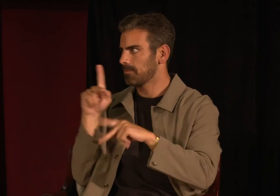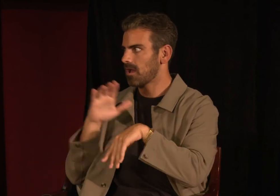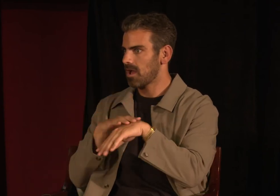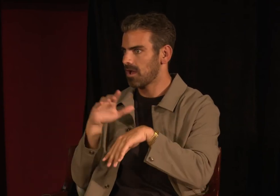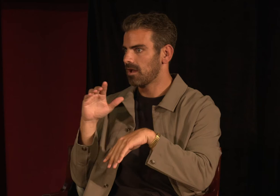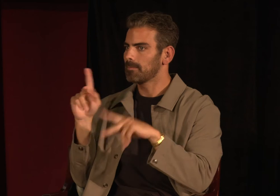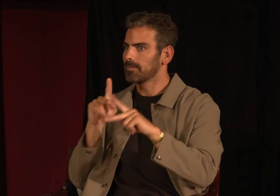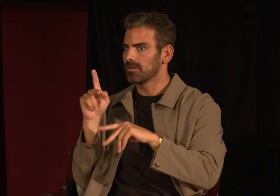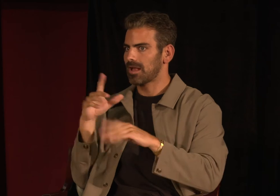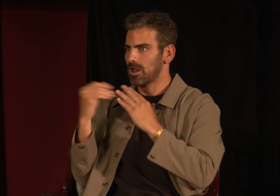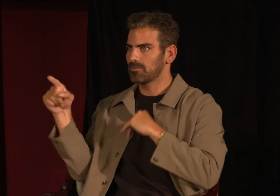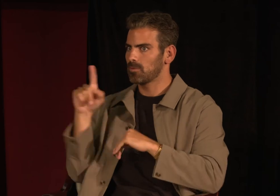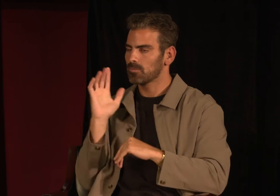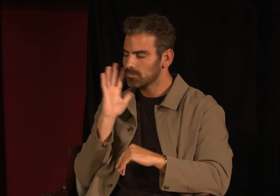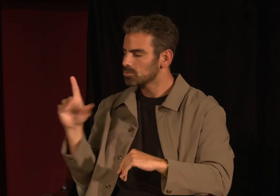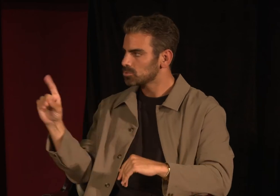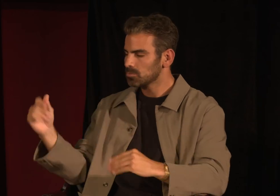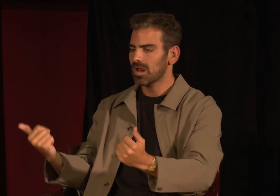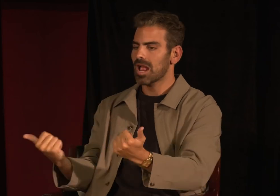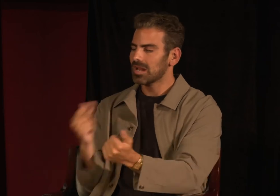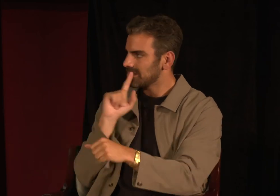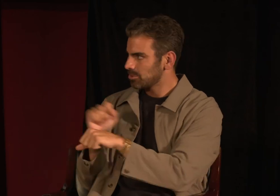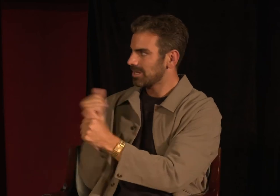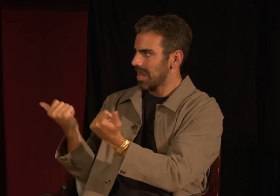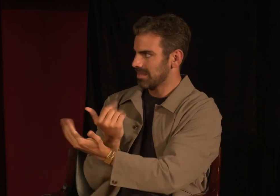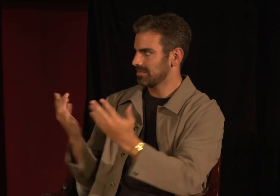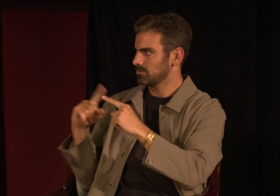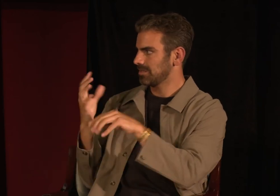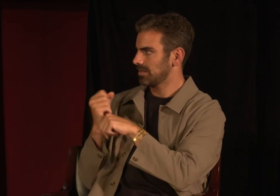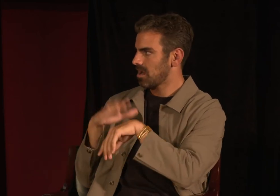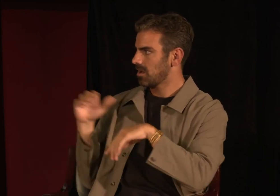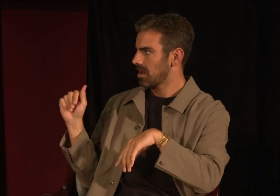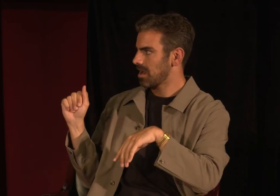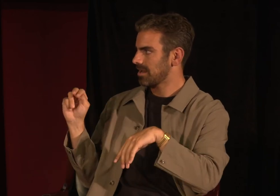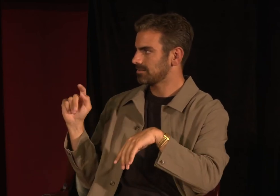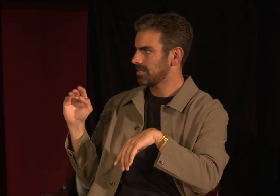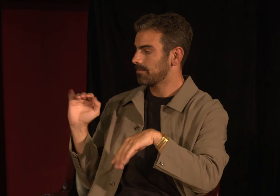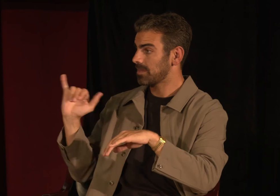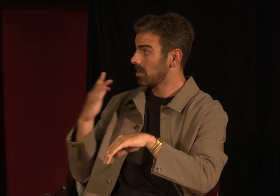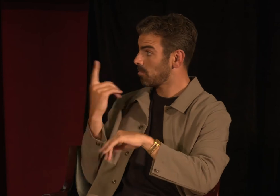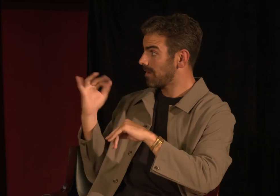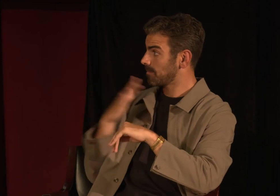I would assume a lot of people, certainly out there, would do literally anything to get on the show. I mean, America's Next Top Model